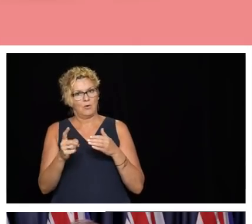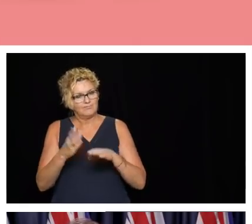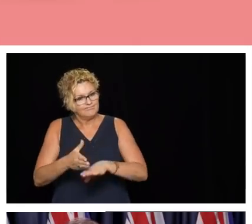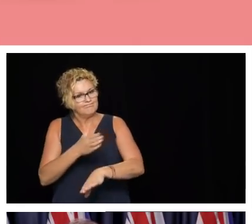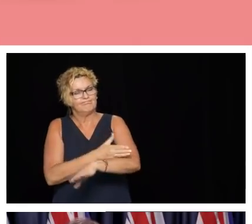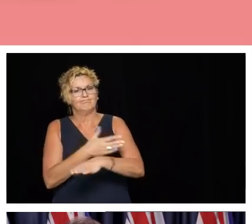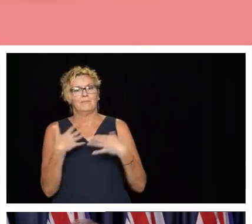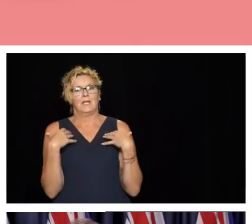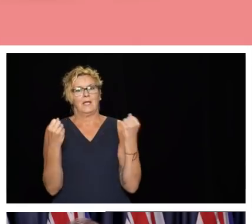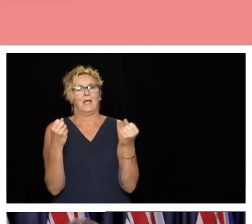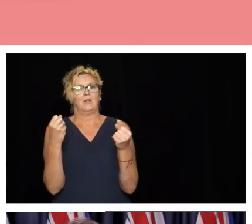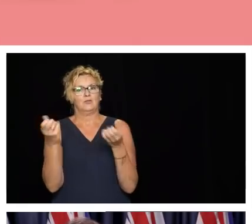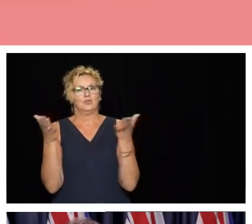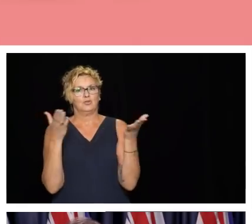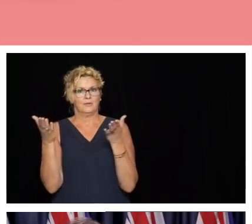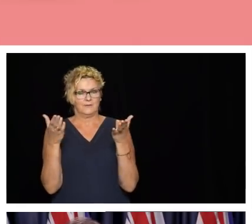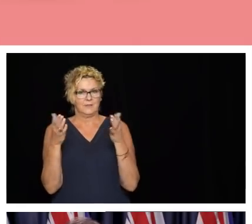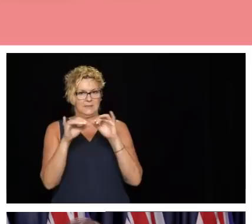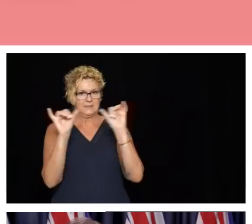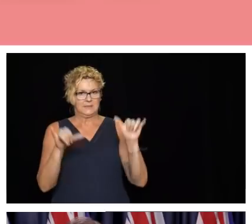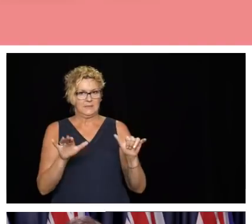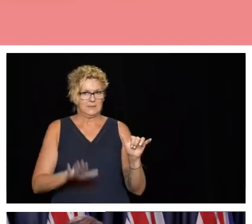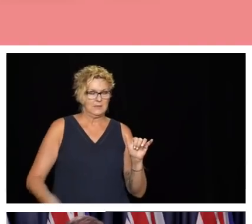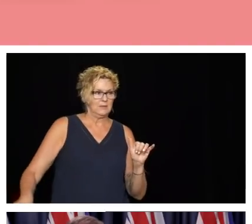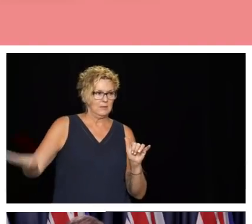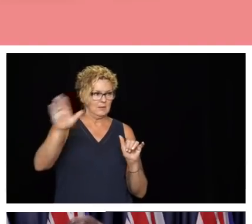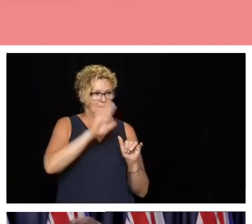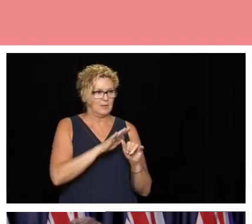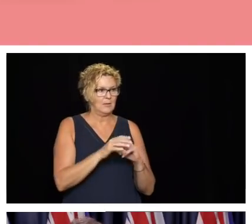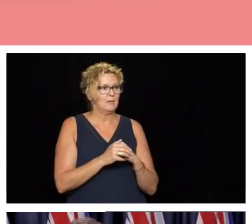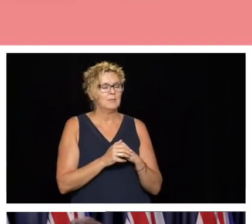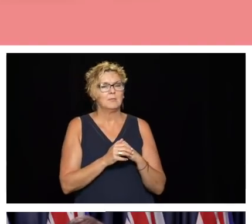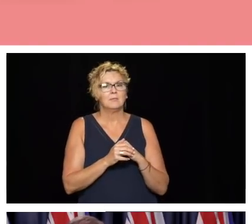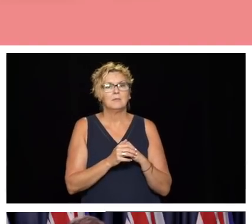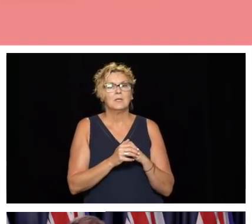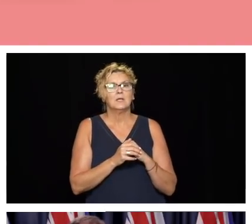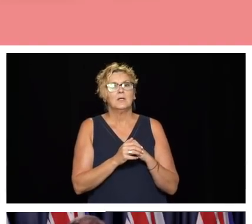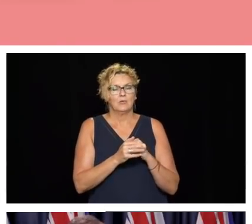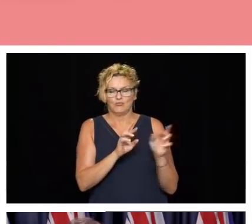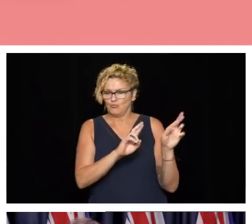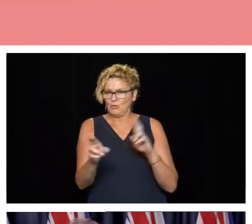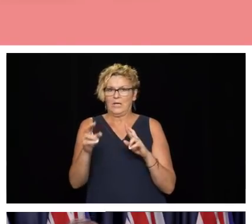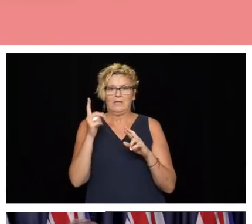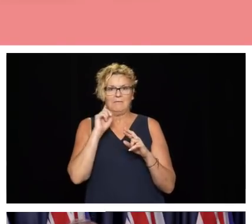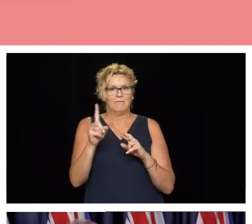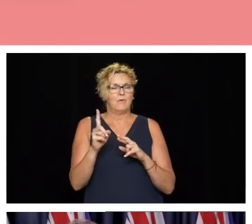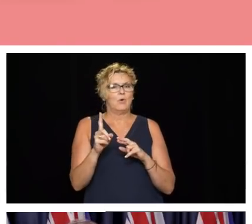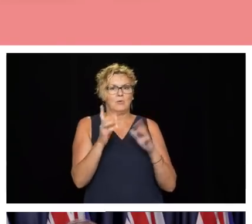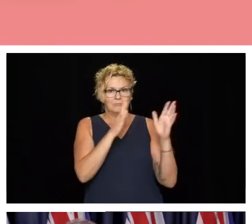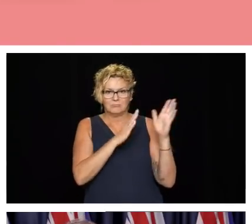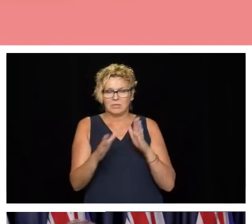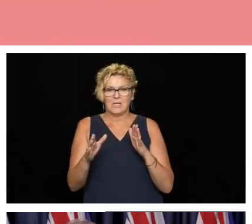with nearly 1.6 million in additional funding, and a comprehensive set of actions now underway, the BC health system is well-placed to meet the